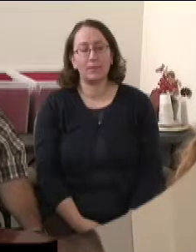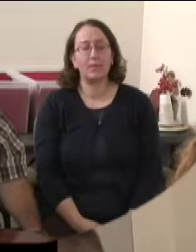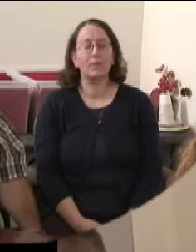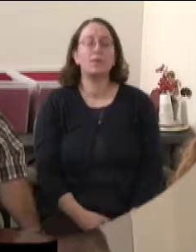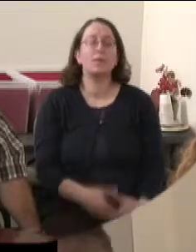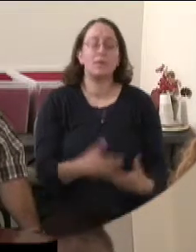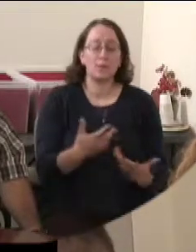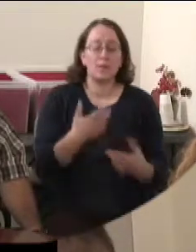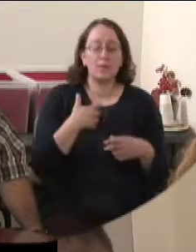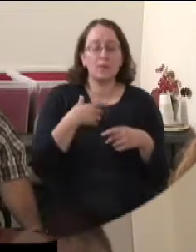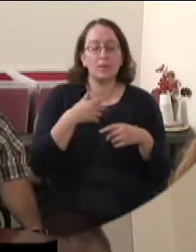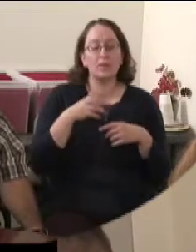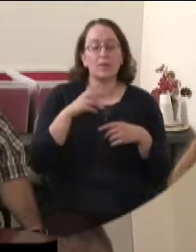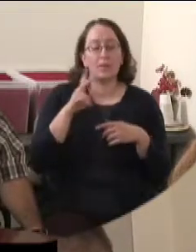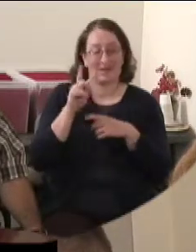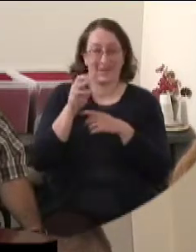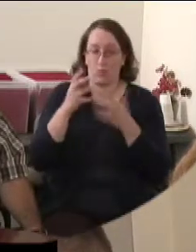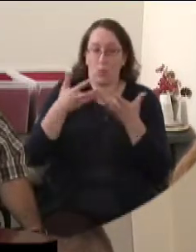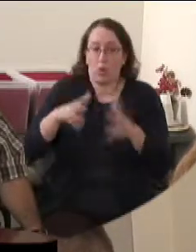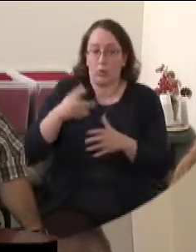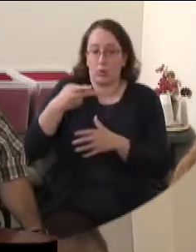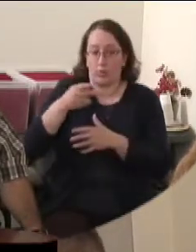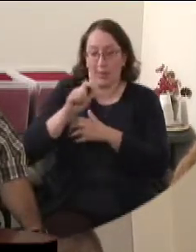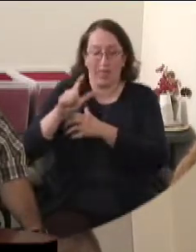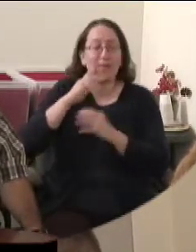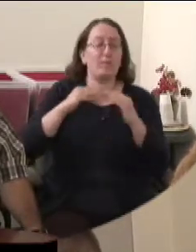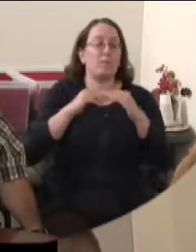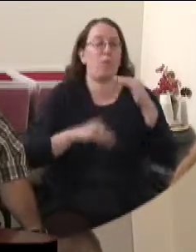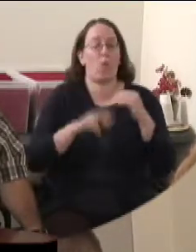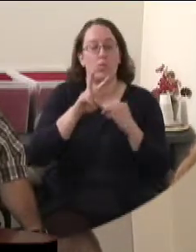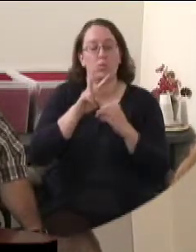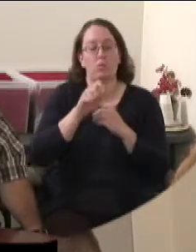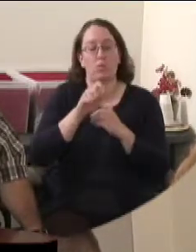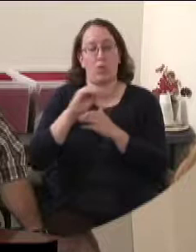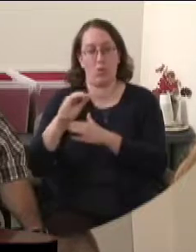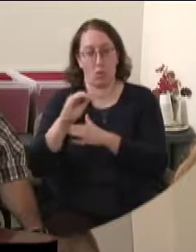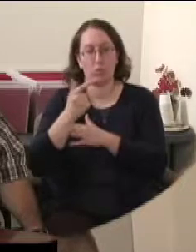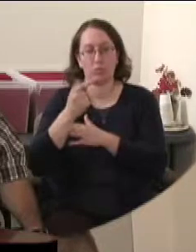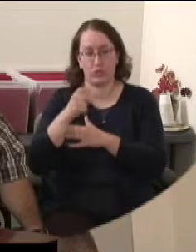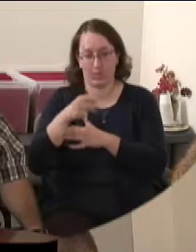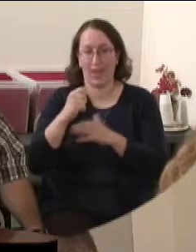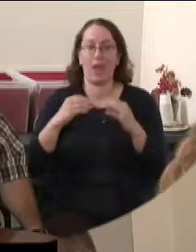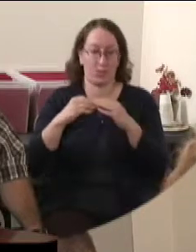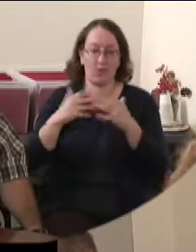Steven: She would lose her Pell if she fell below a 2.0 GPA